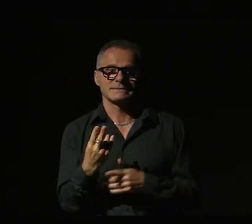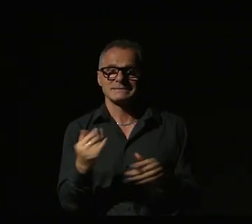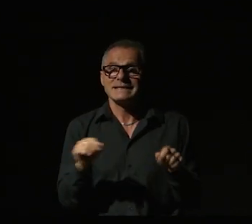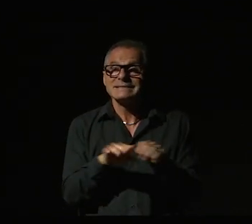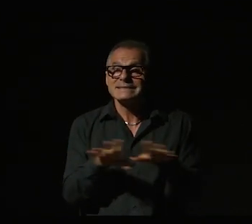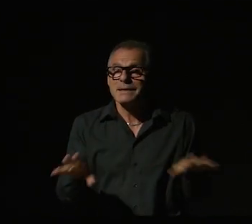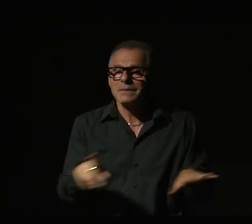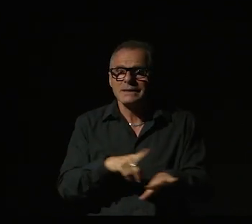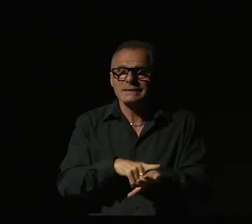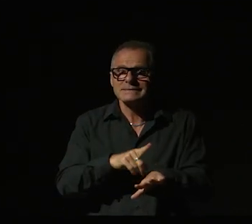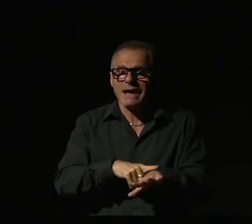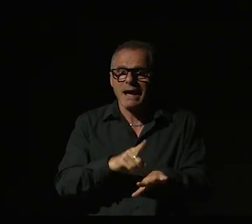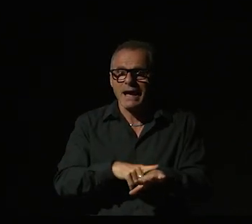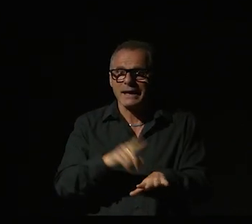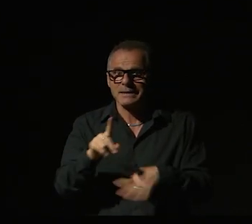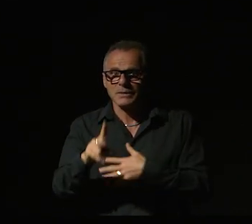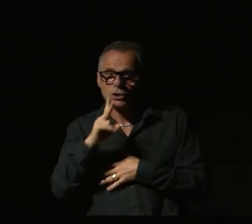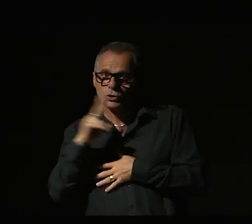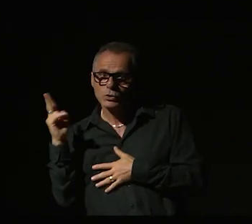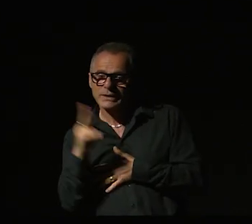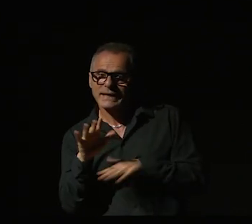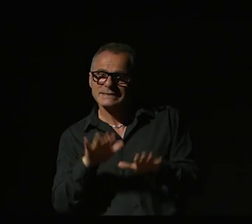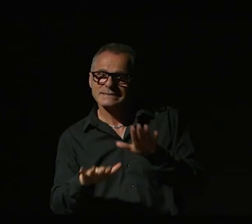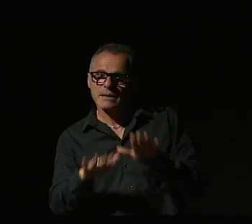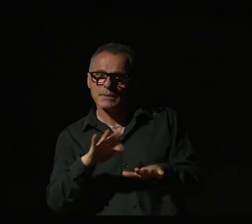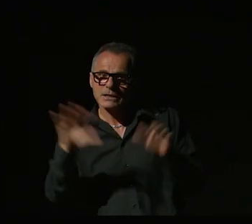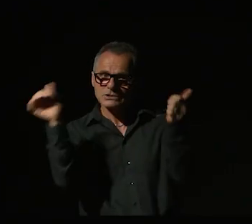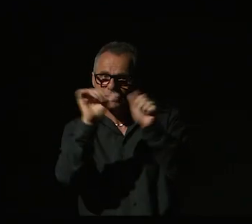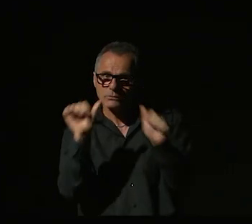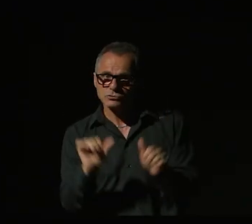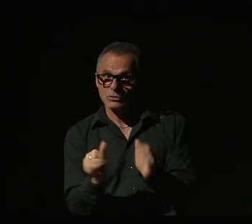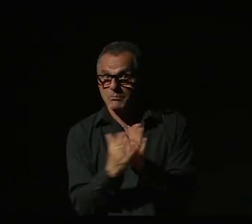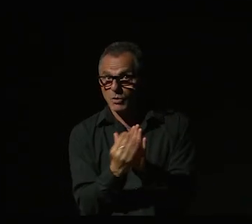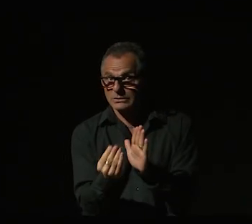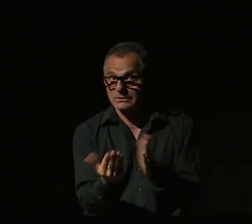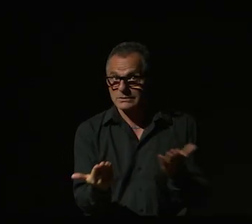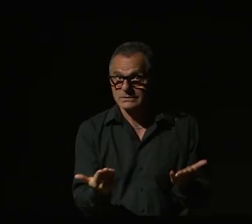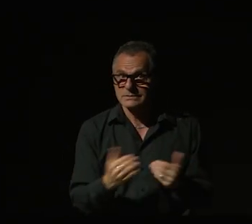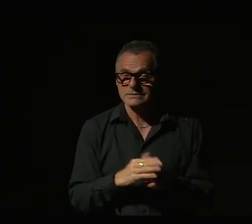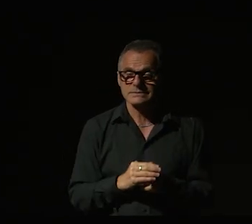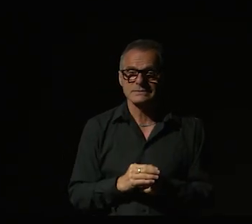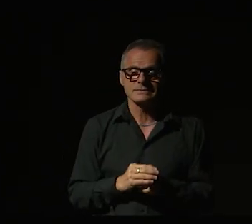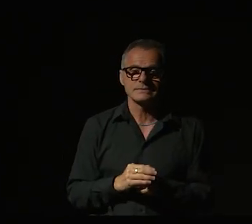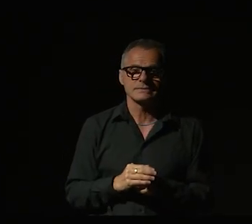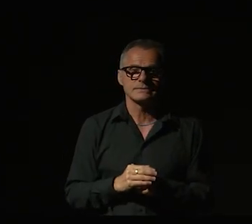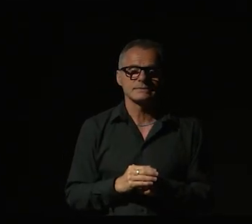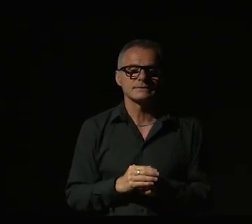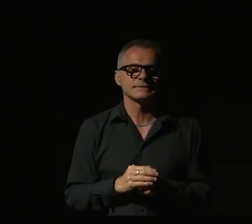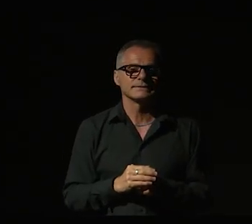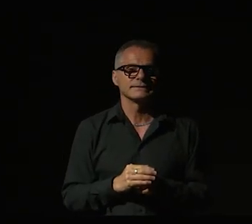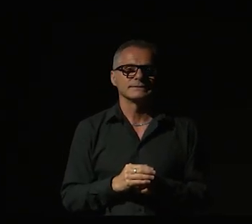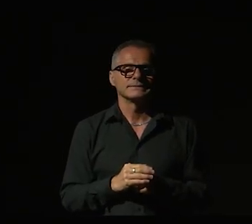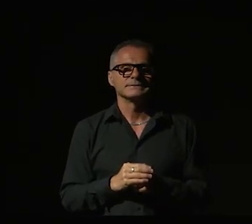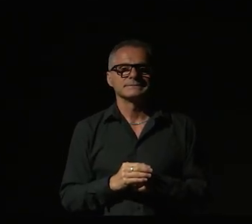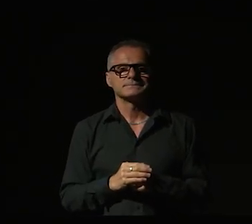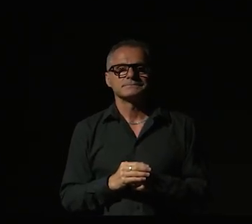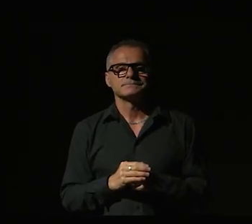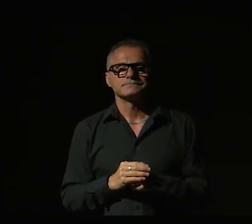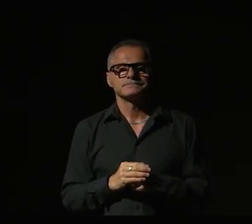looking at very similar sculptural models and then thinking about what it is that the painter adds to bring them to life.